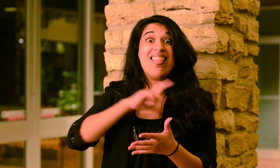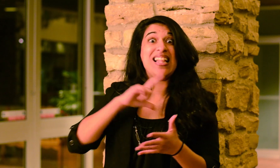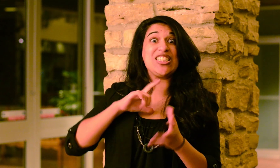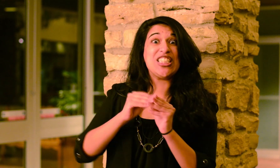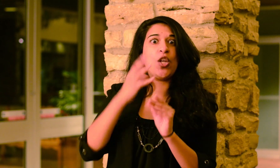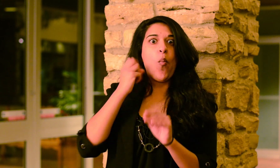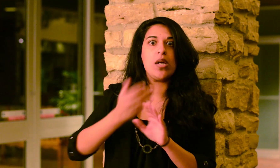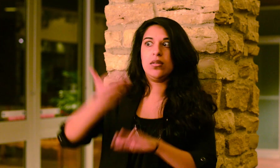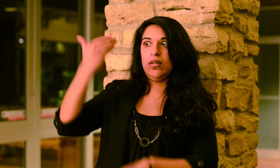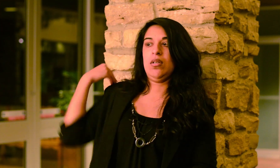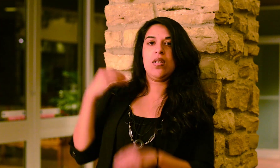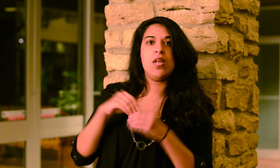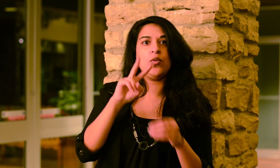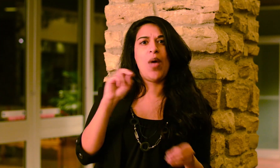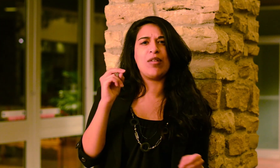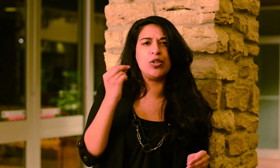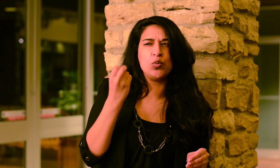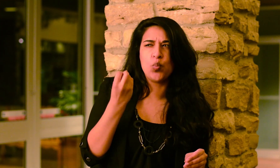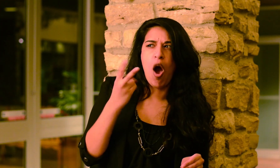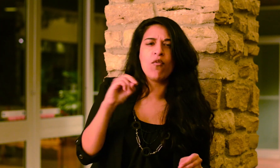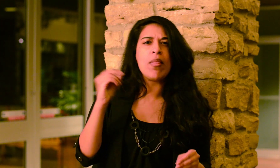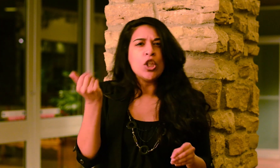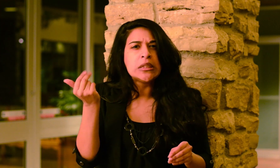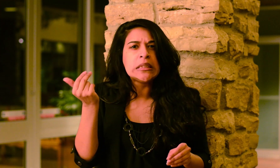The legislative hearing on that issue happened in either 2012 or 2013.